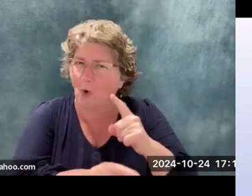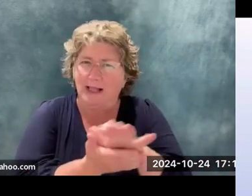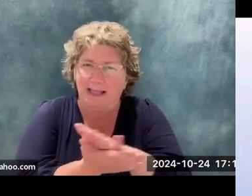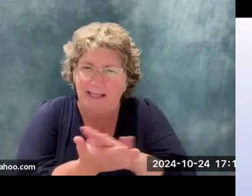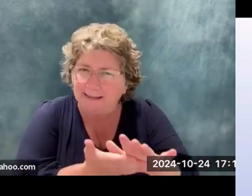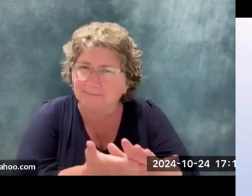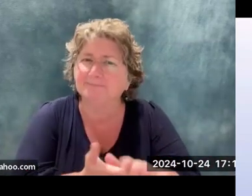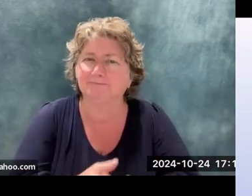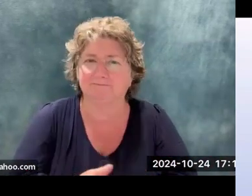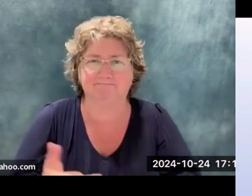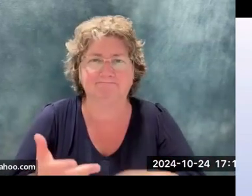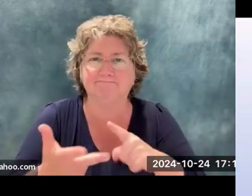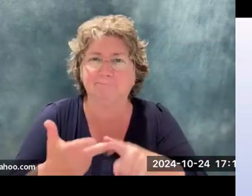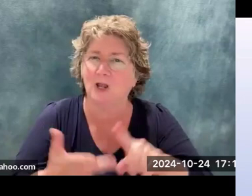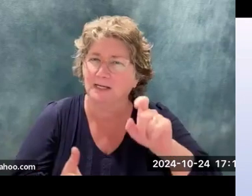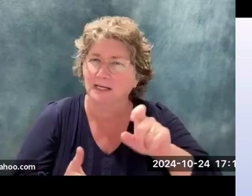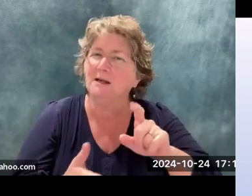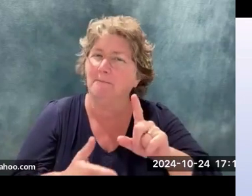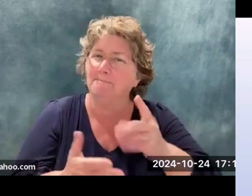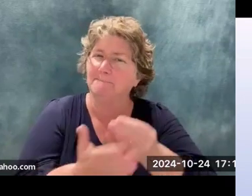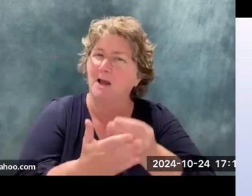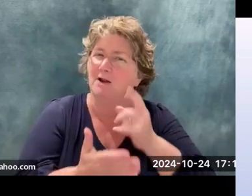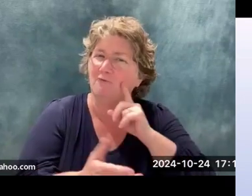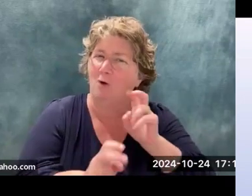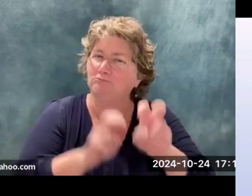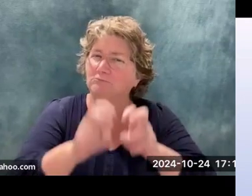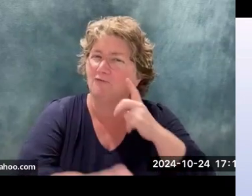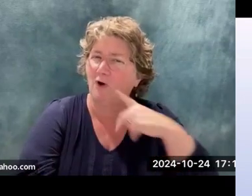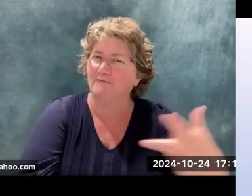investments for vaccines and we have to make compromises.